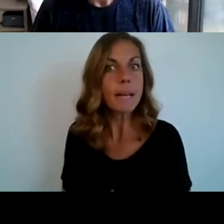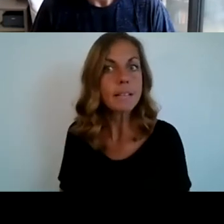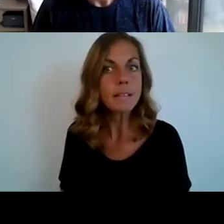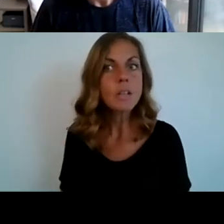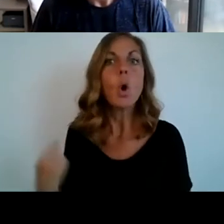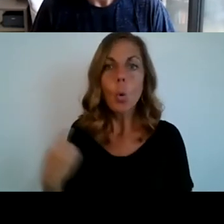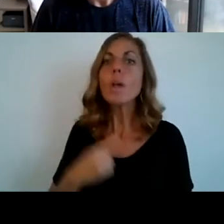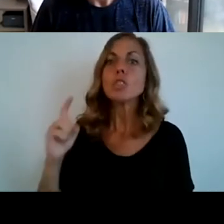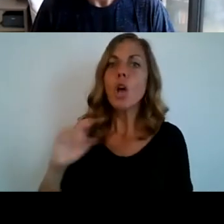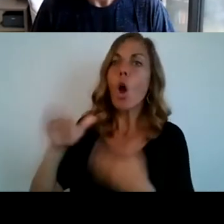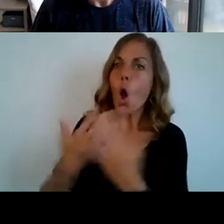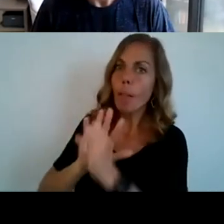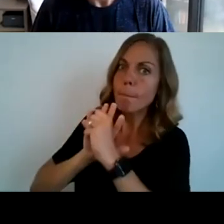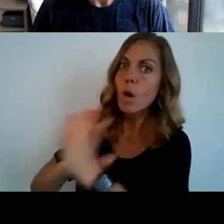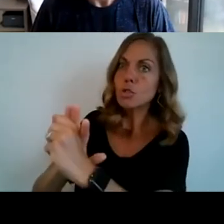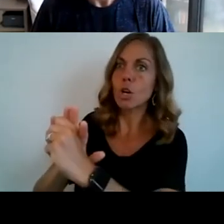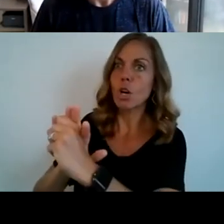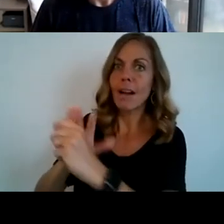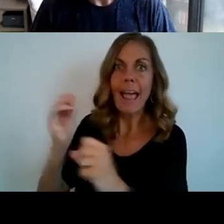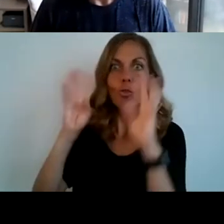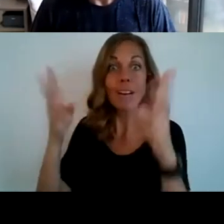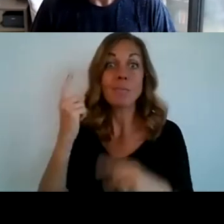pressure and creativity. Because it's going to take a lot of creativity to figure out